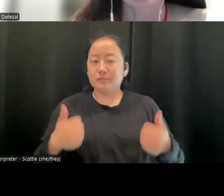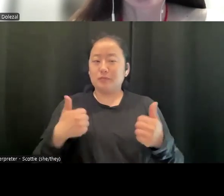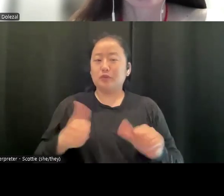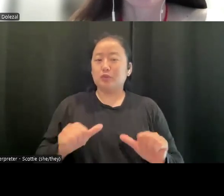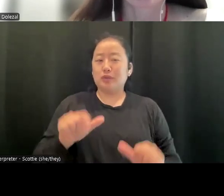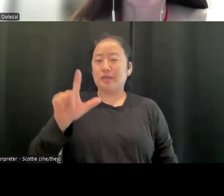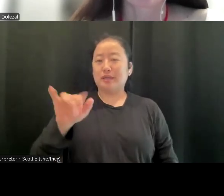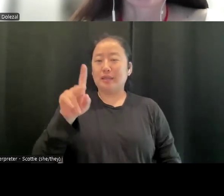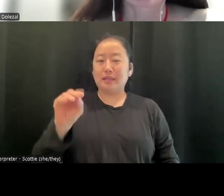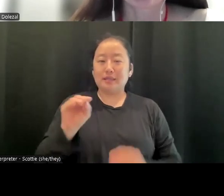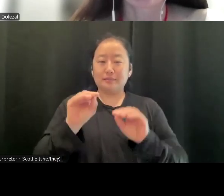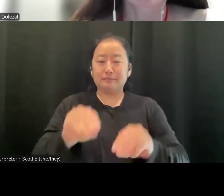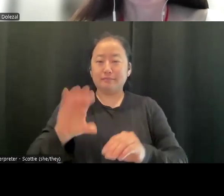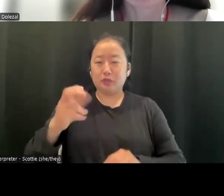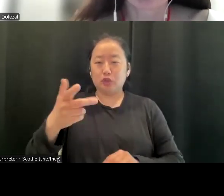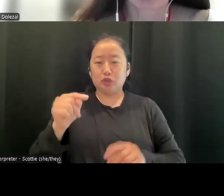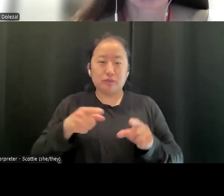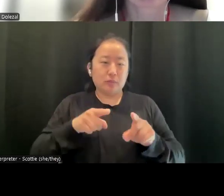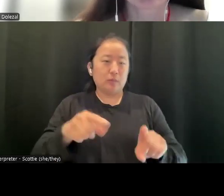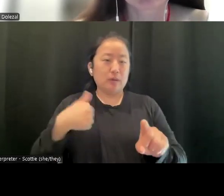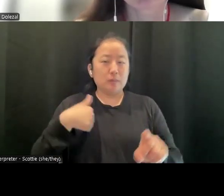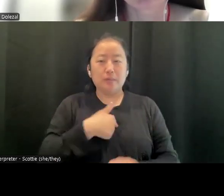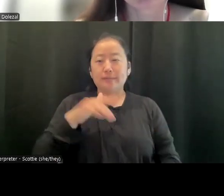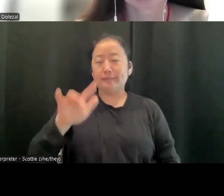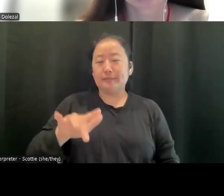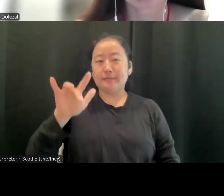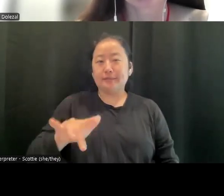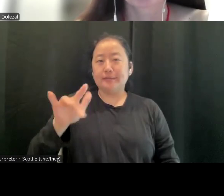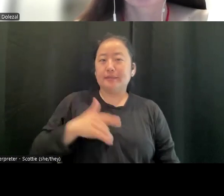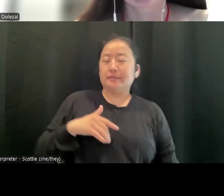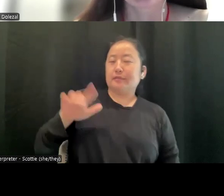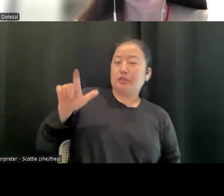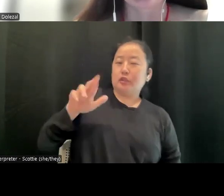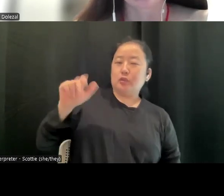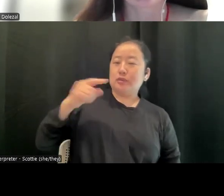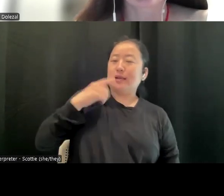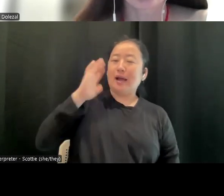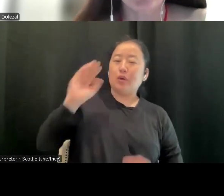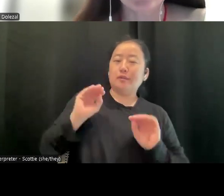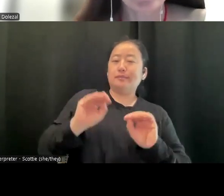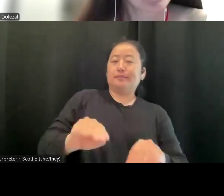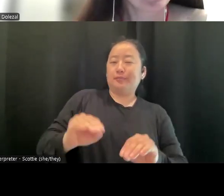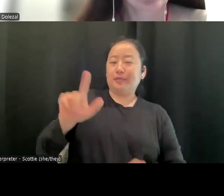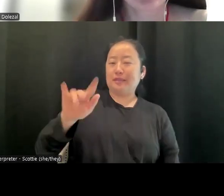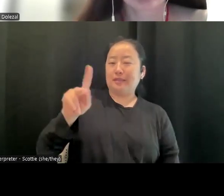as we continue to go throughout the slides. >> Laura: And I'll take care of those links. Melinda: Thank you, Laura. You're the best.